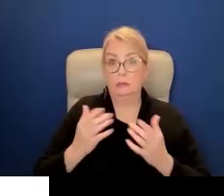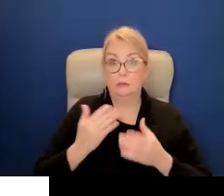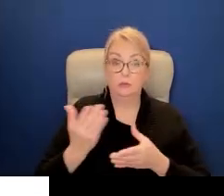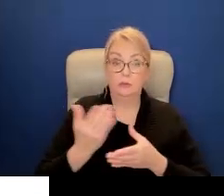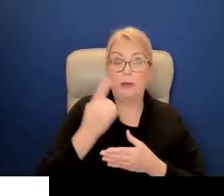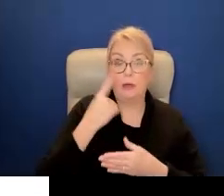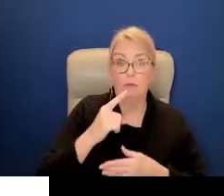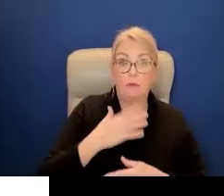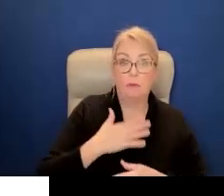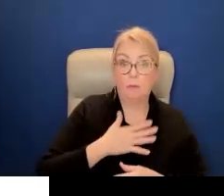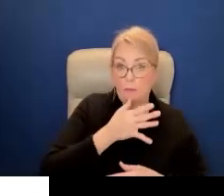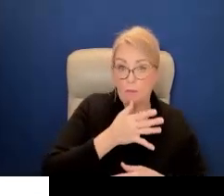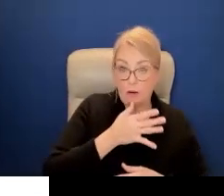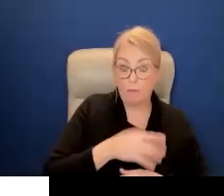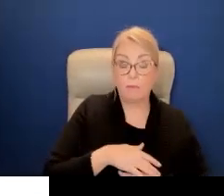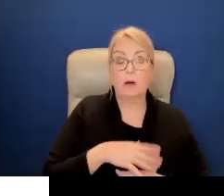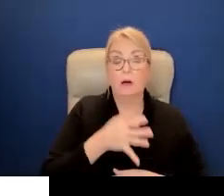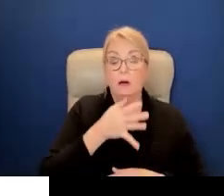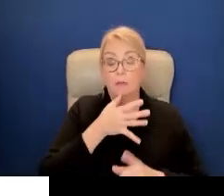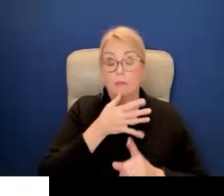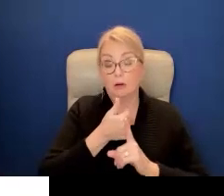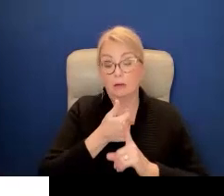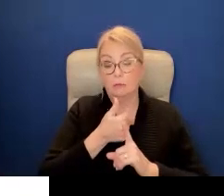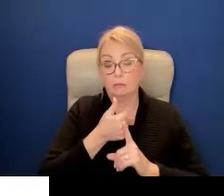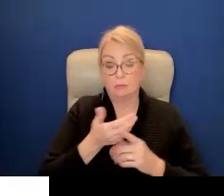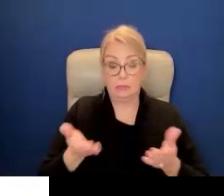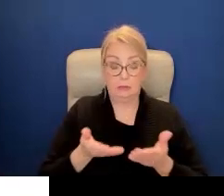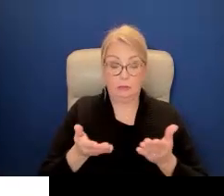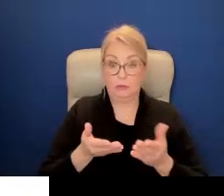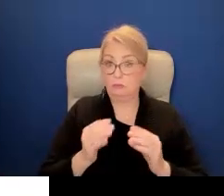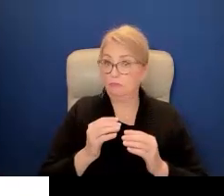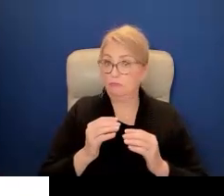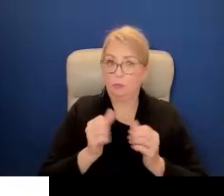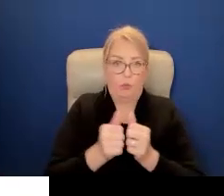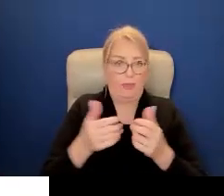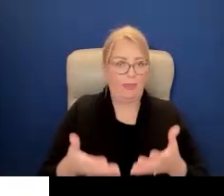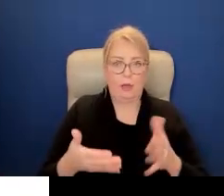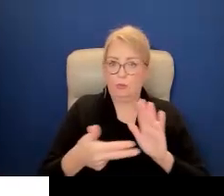Right. And my mom, let's say she's here, has no status or let's say my mom is in Mexico.